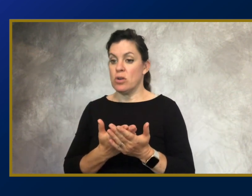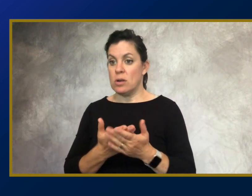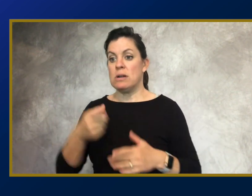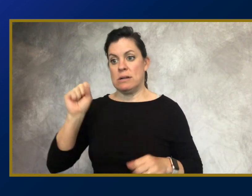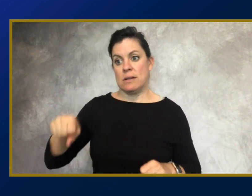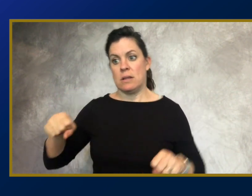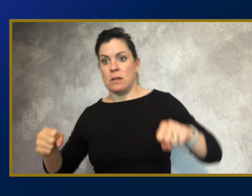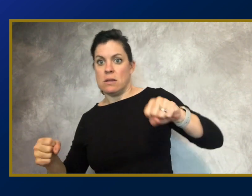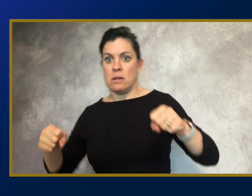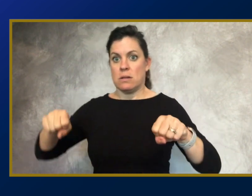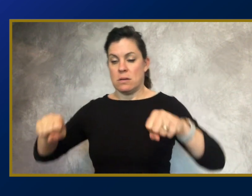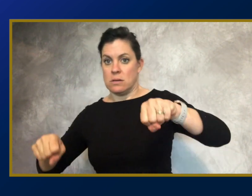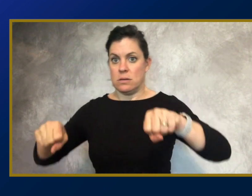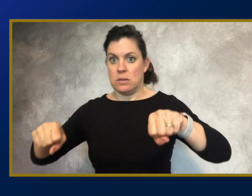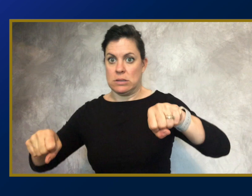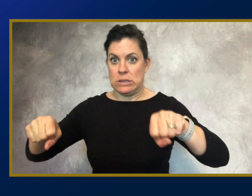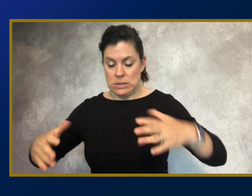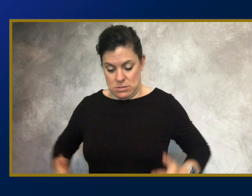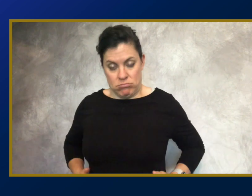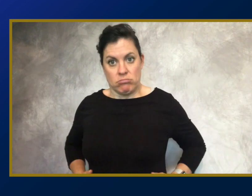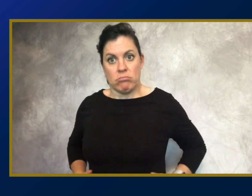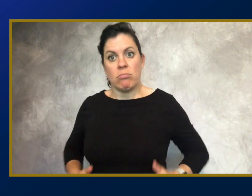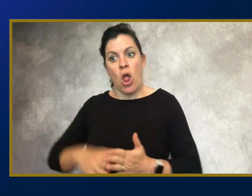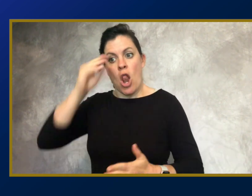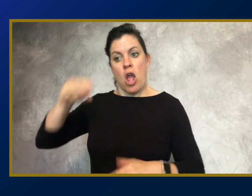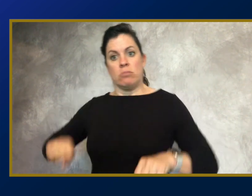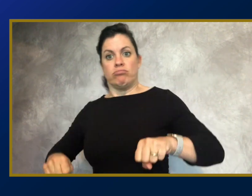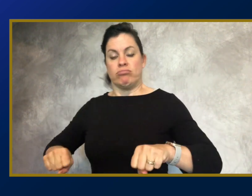stay upright and then as you're bouncing on the bike and steering, you're working on your core